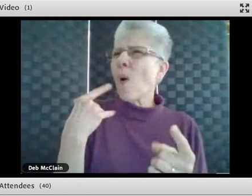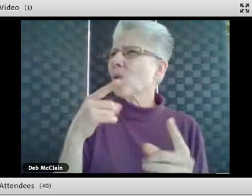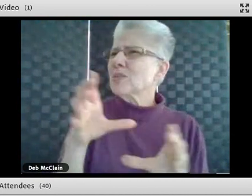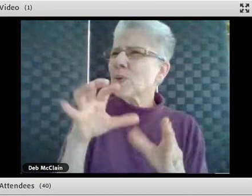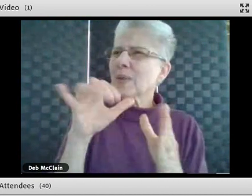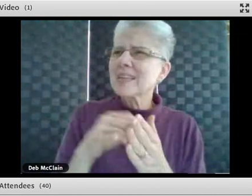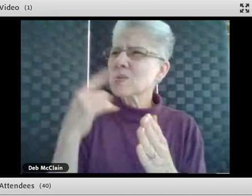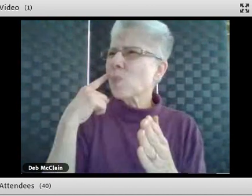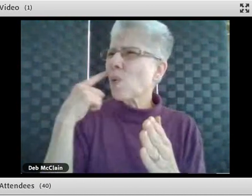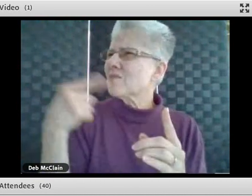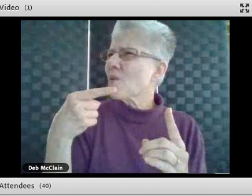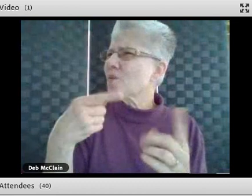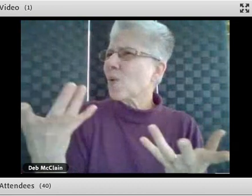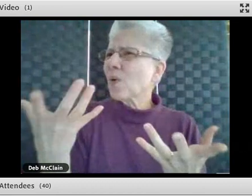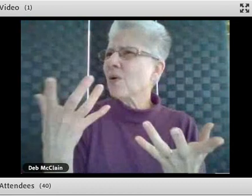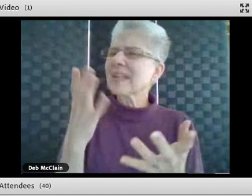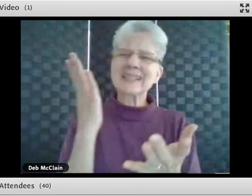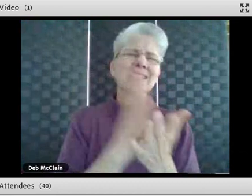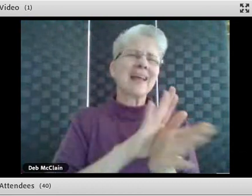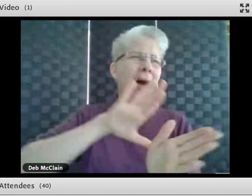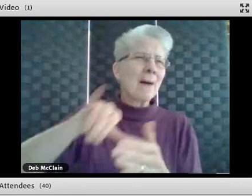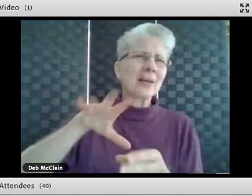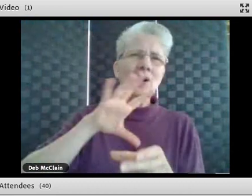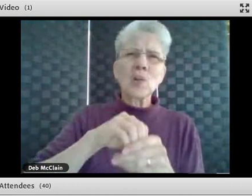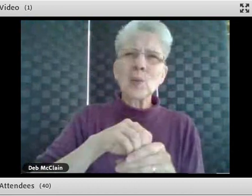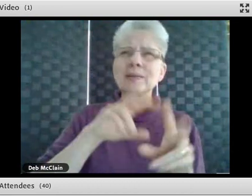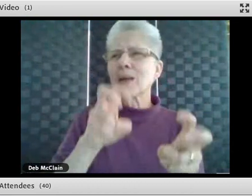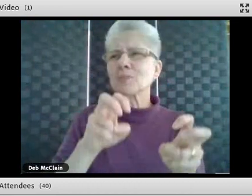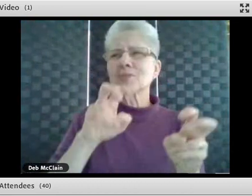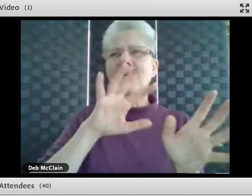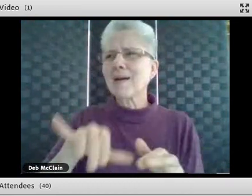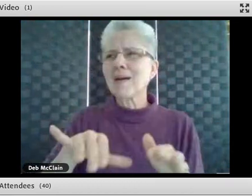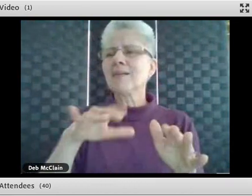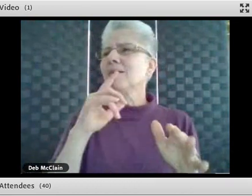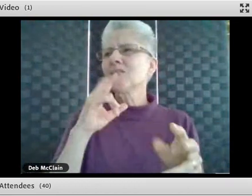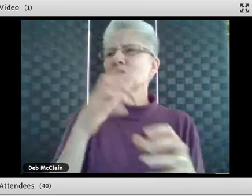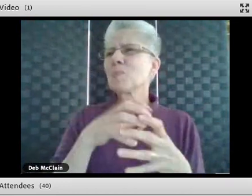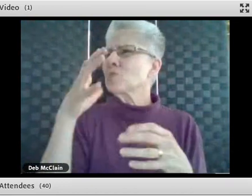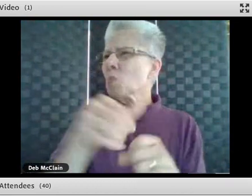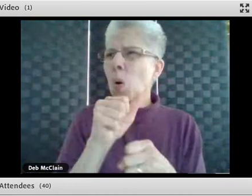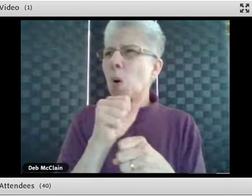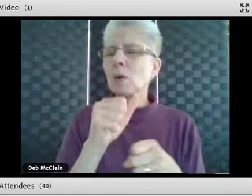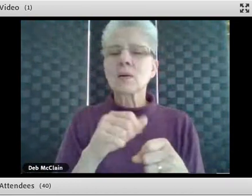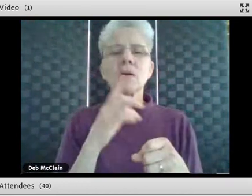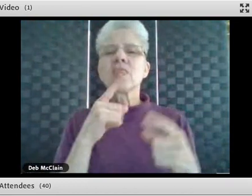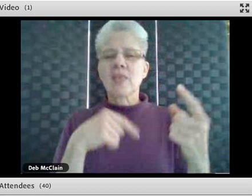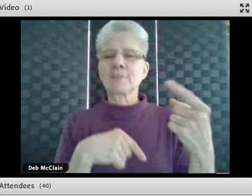Let's just stop including subject -- you know, controlled vocabularies." There you go. There's your proof.